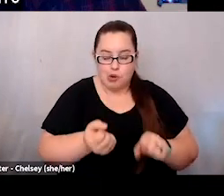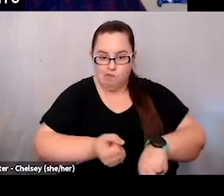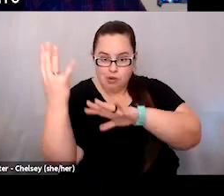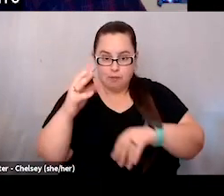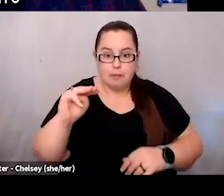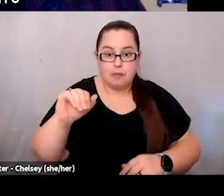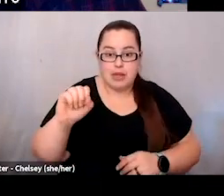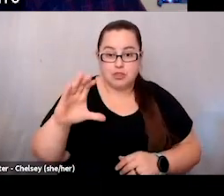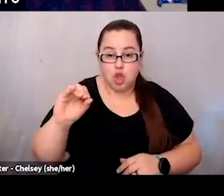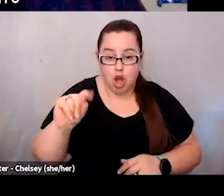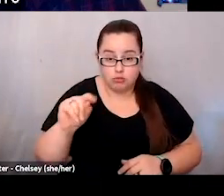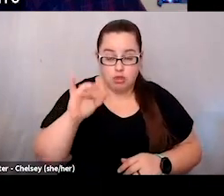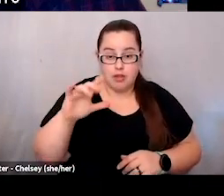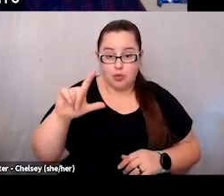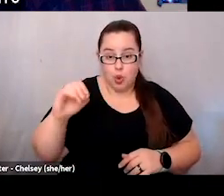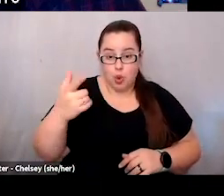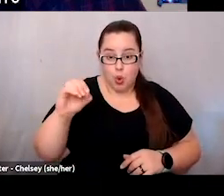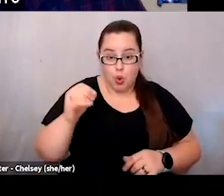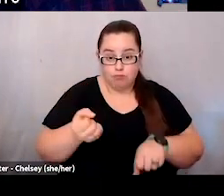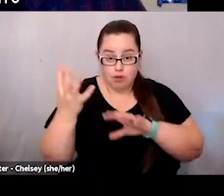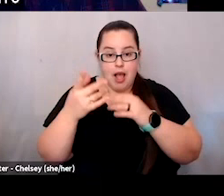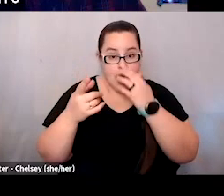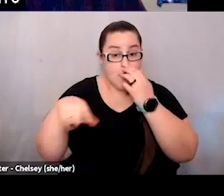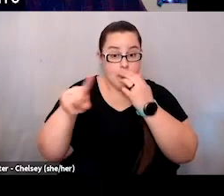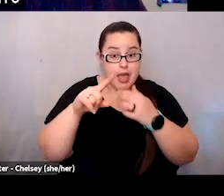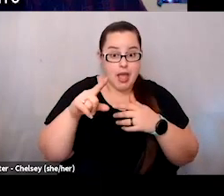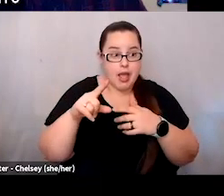changed recently, but I talked to the people who worked on that project to get rid of that